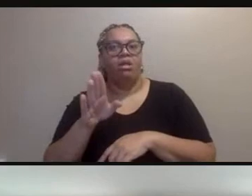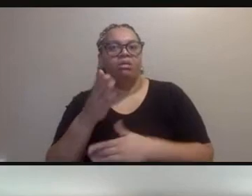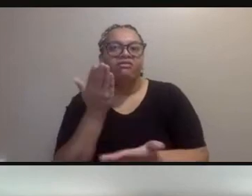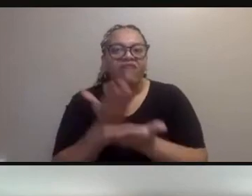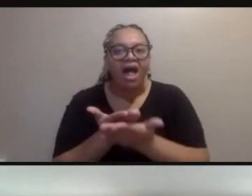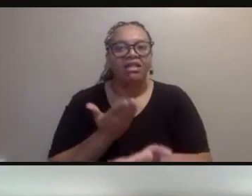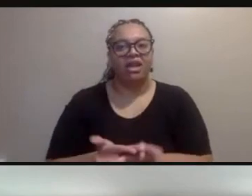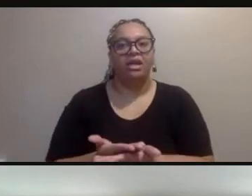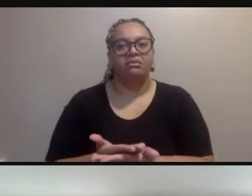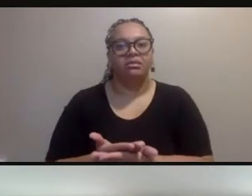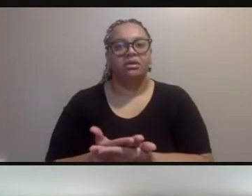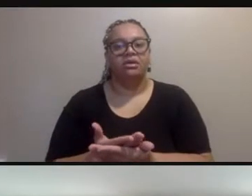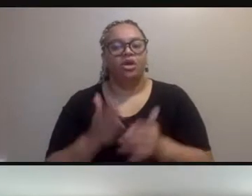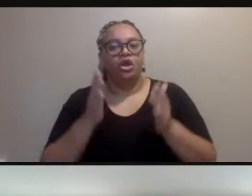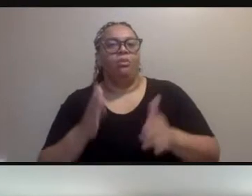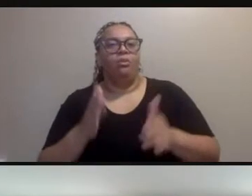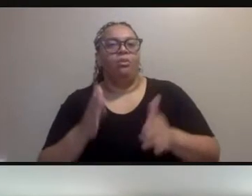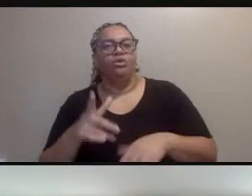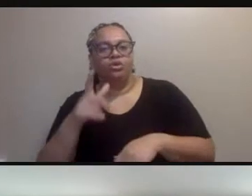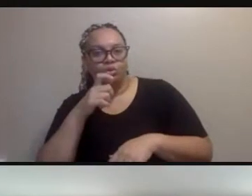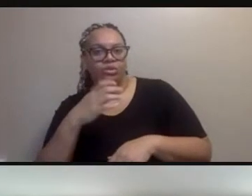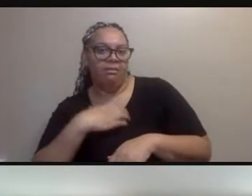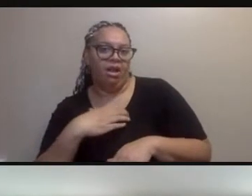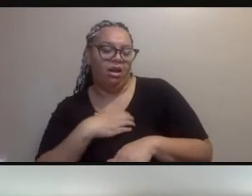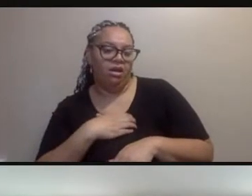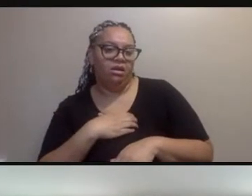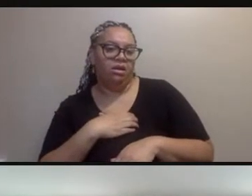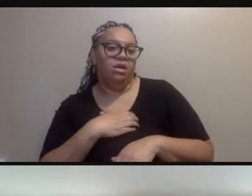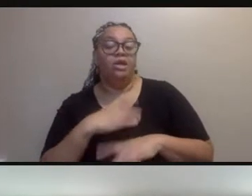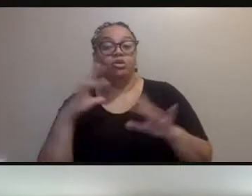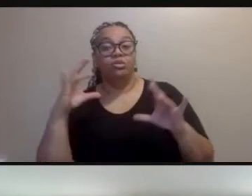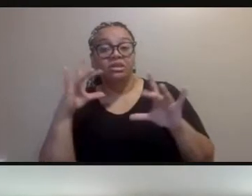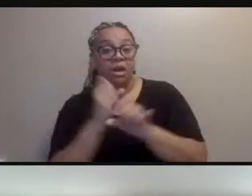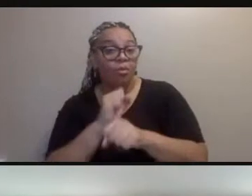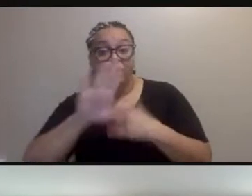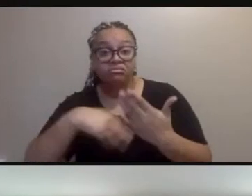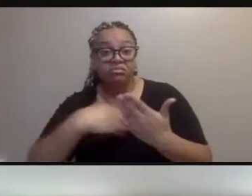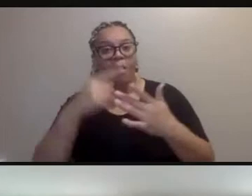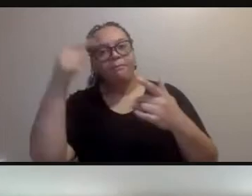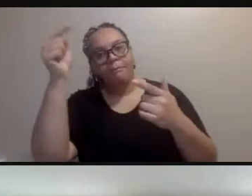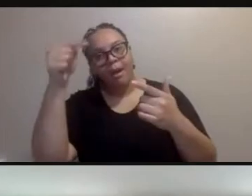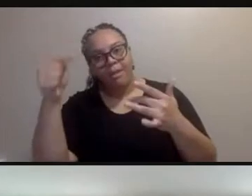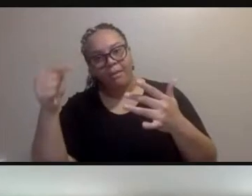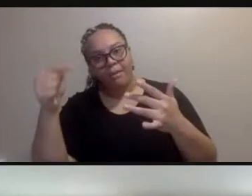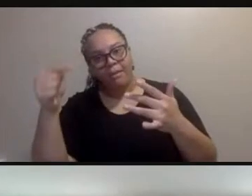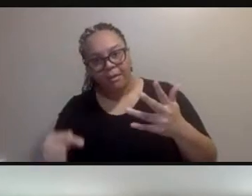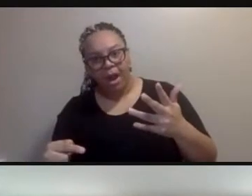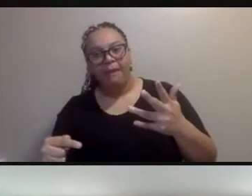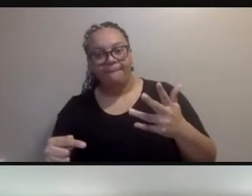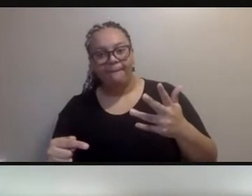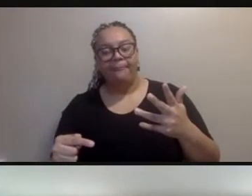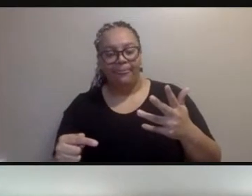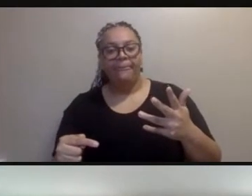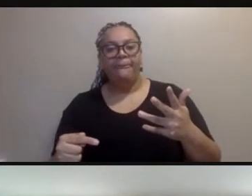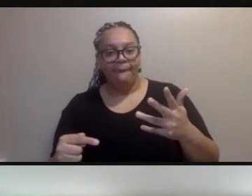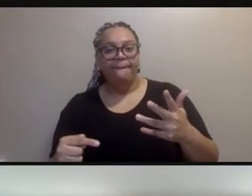LISTENING.